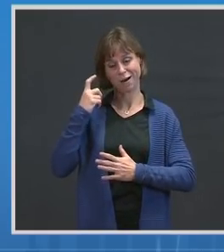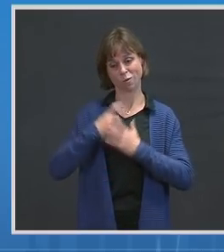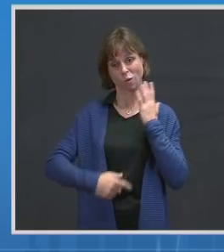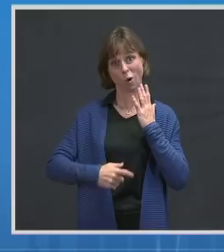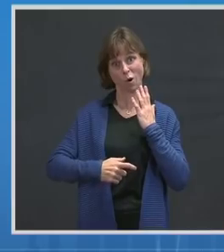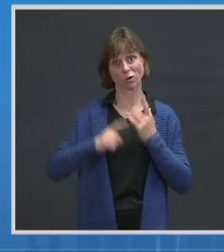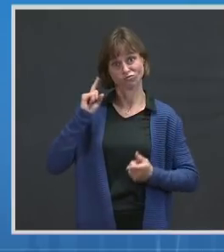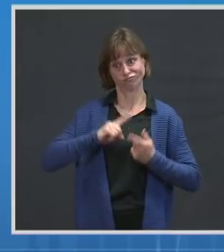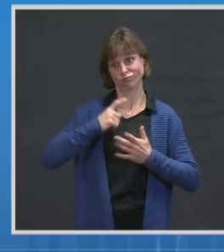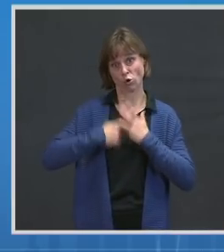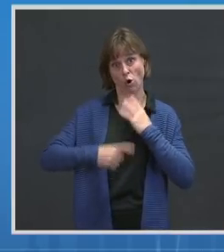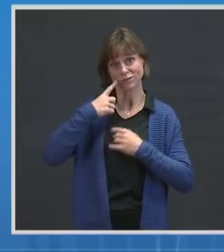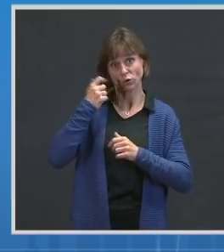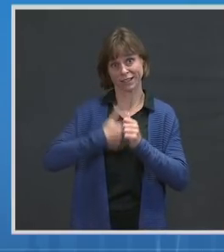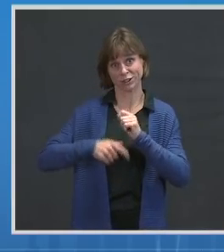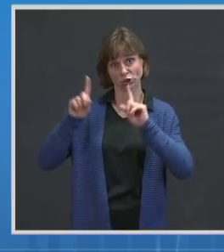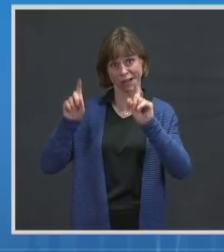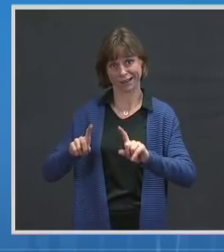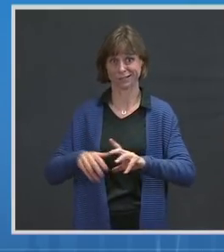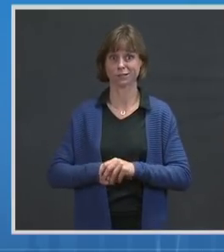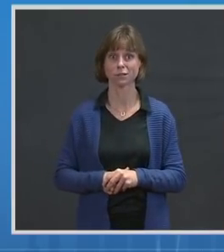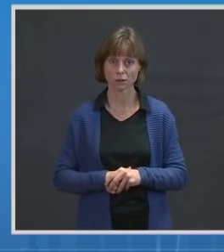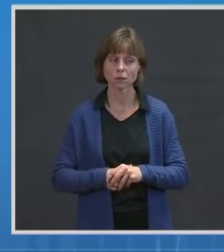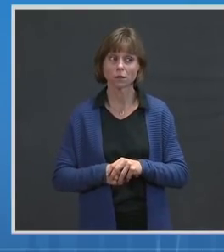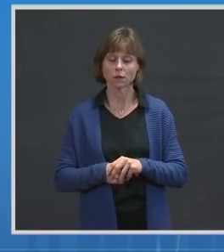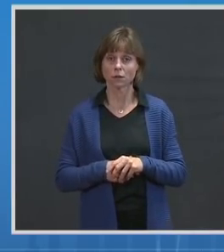Finally, before we open it up for Q&A, I want to make one last point.